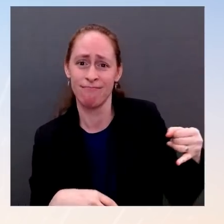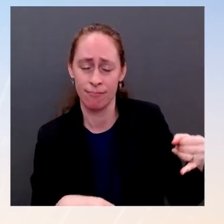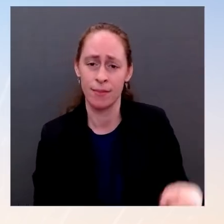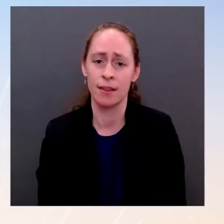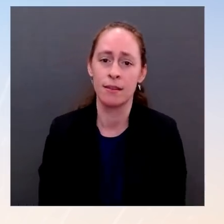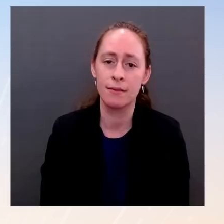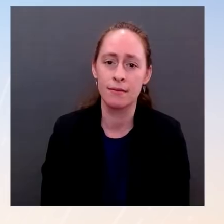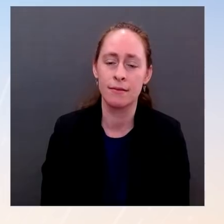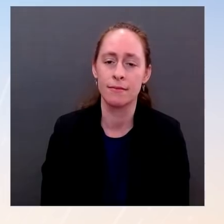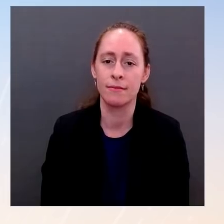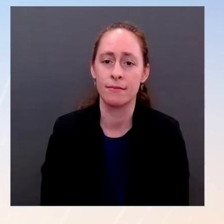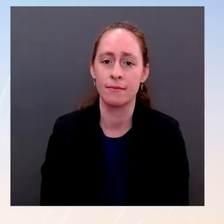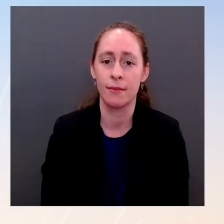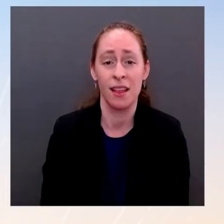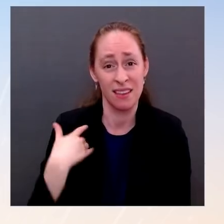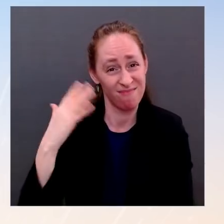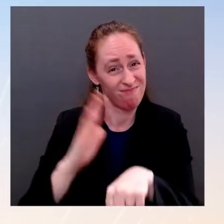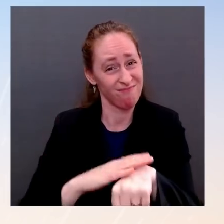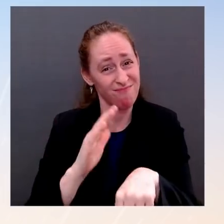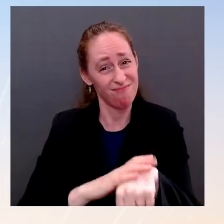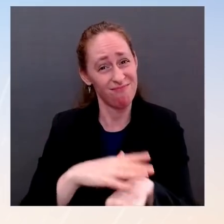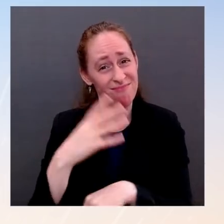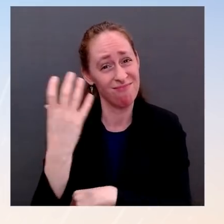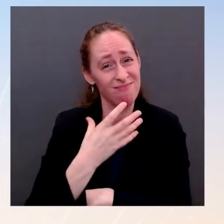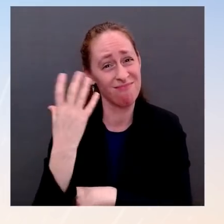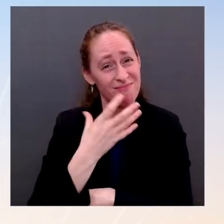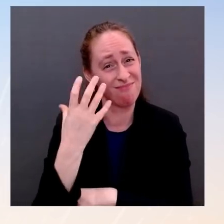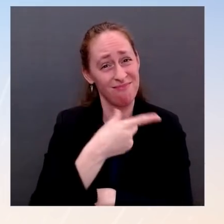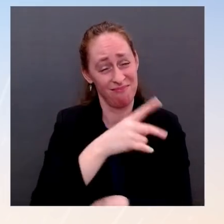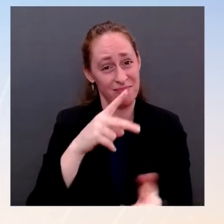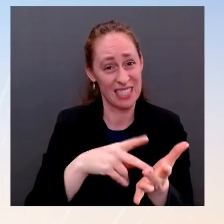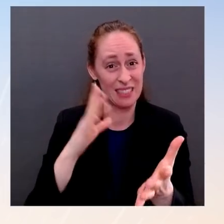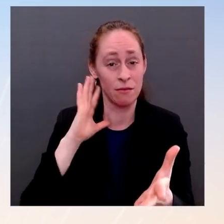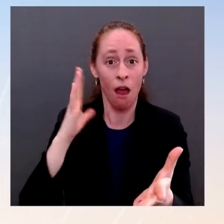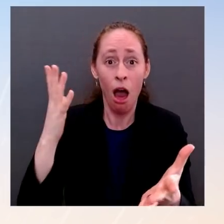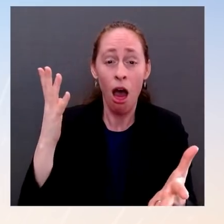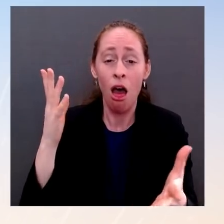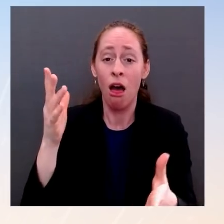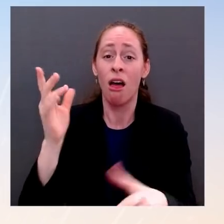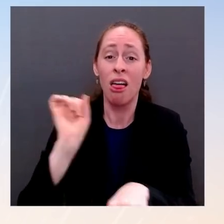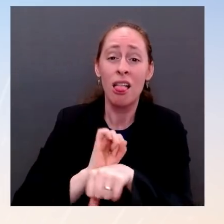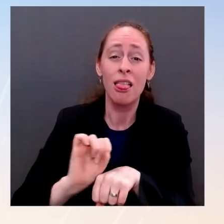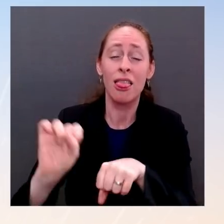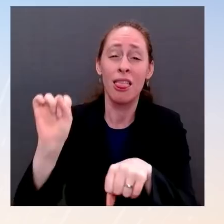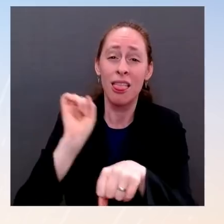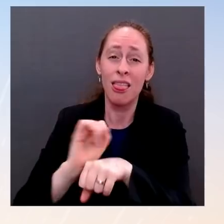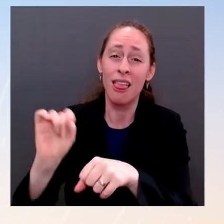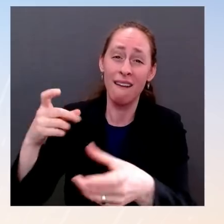mounting pressure on its currency, surging inflation, higher borrowing costs, economic contraction,